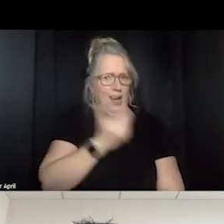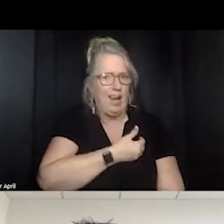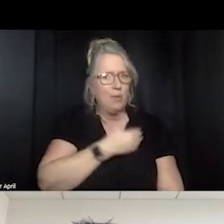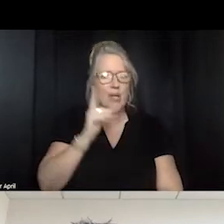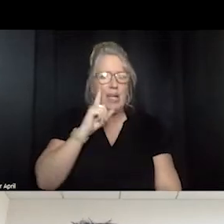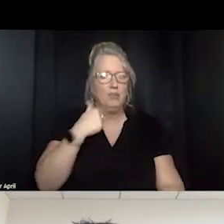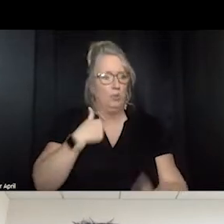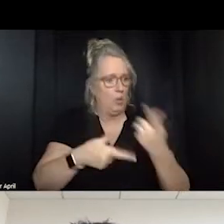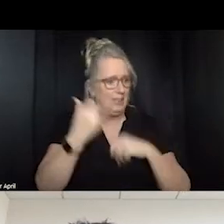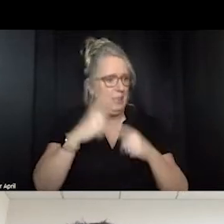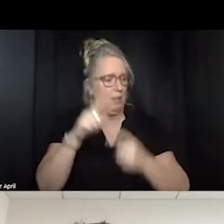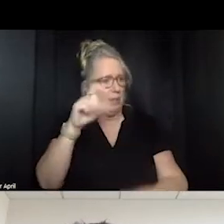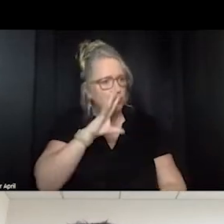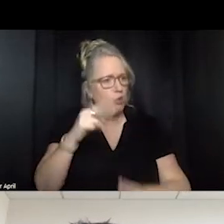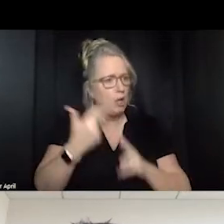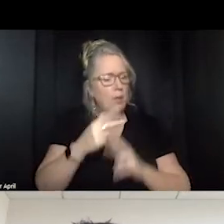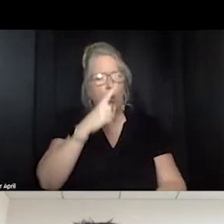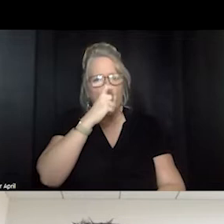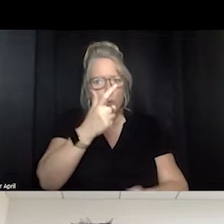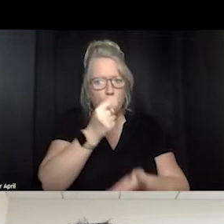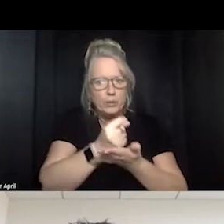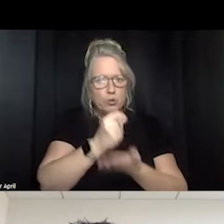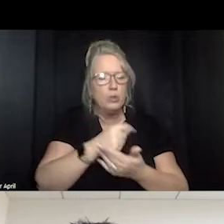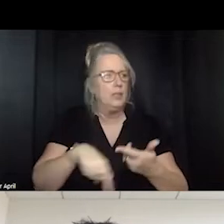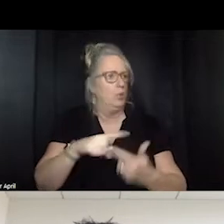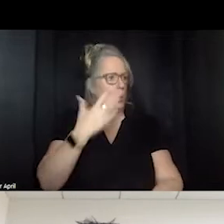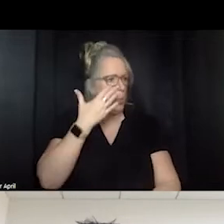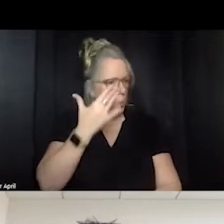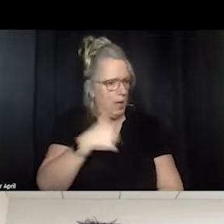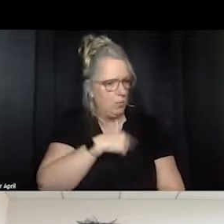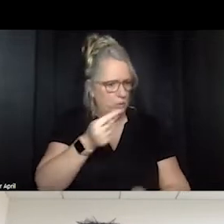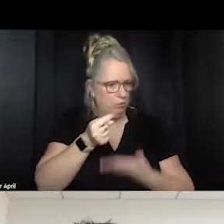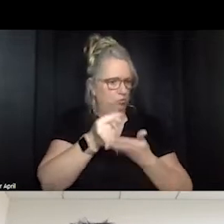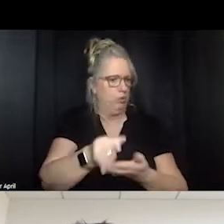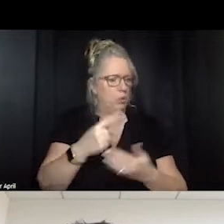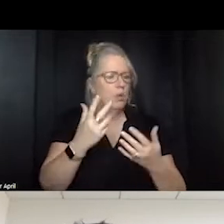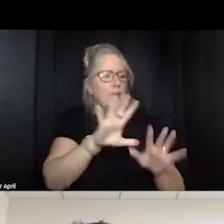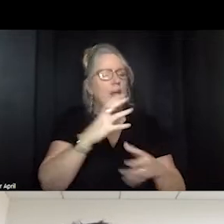JUST NECESSARILY TALKING WHO WE TREAT, OR WHY WE TREAT THEM, WHAT IS THE VALUE PROPOSITION FOR